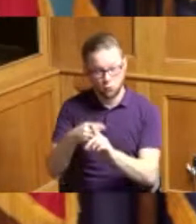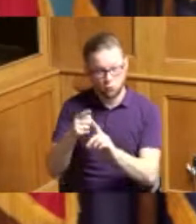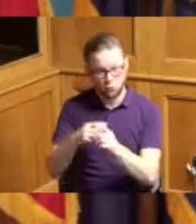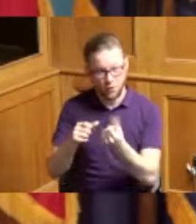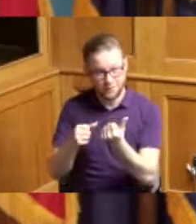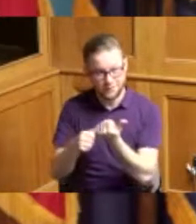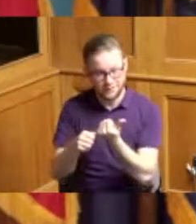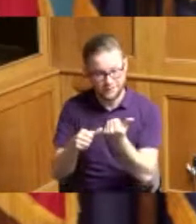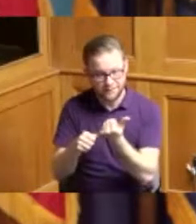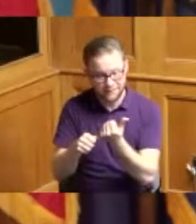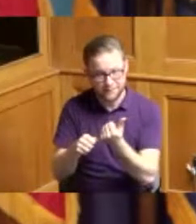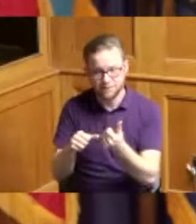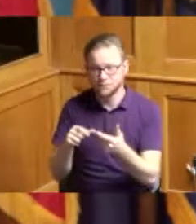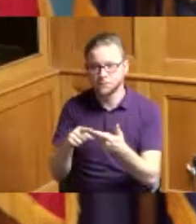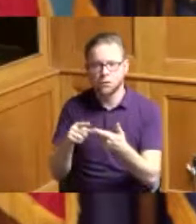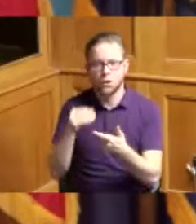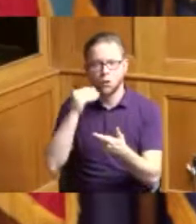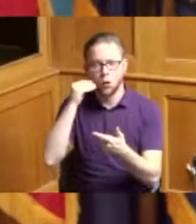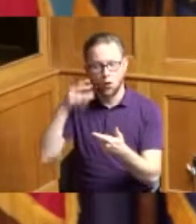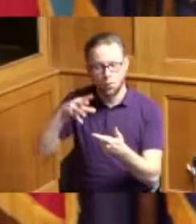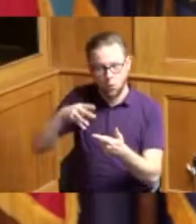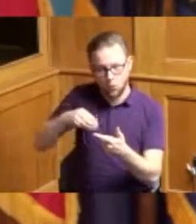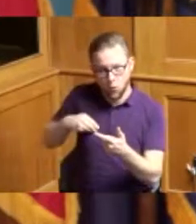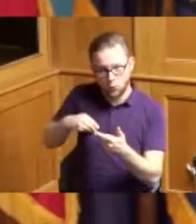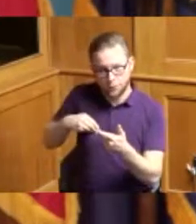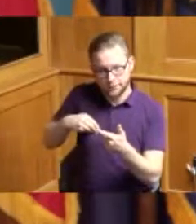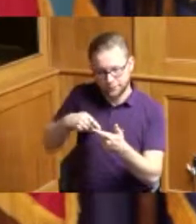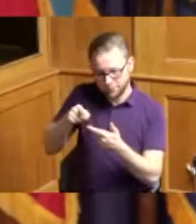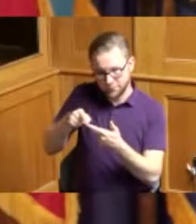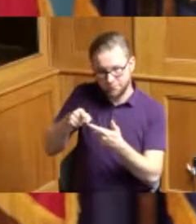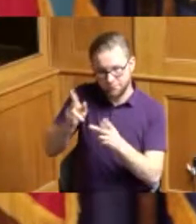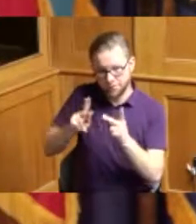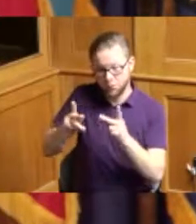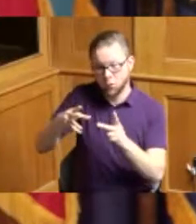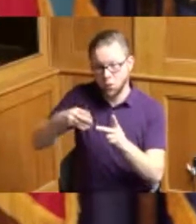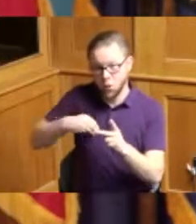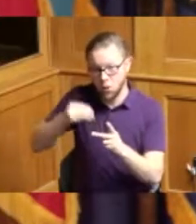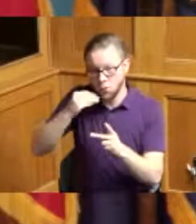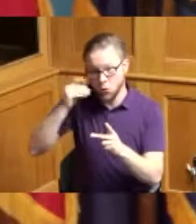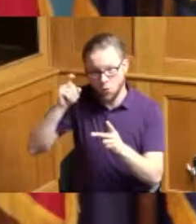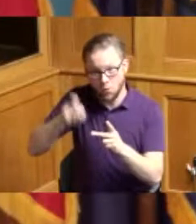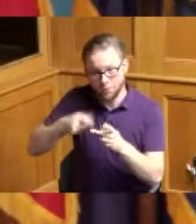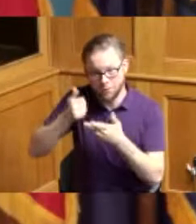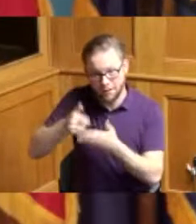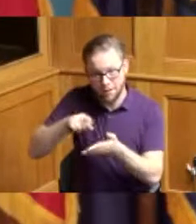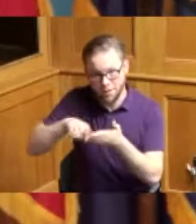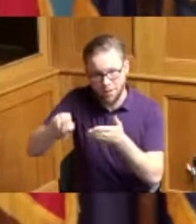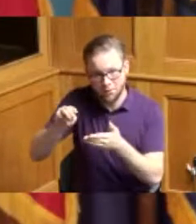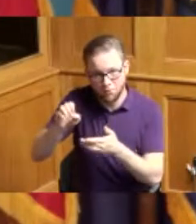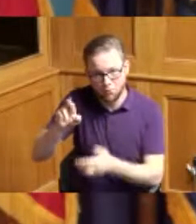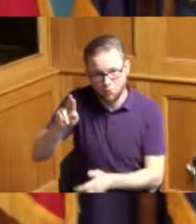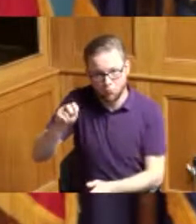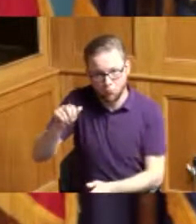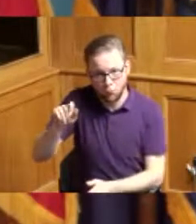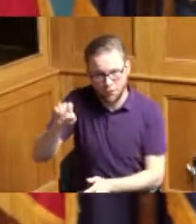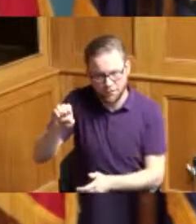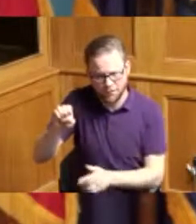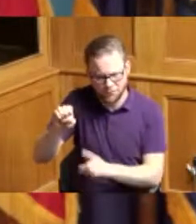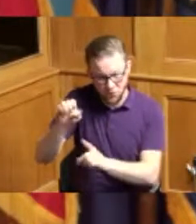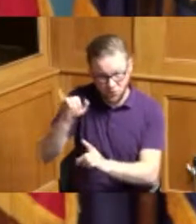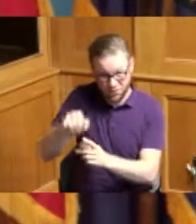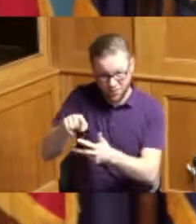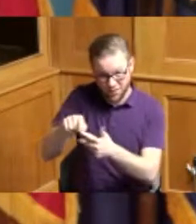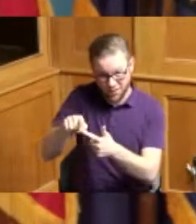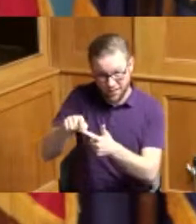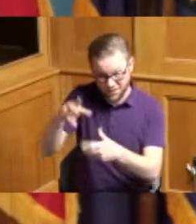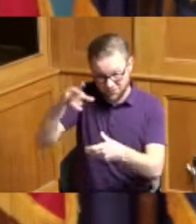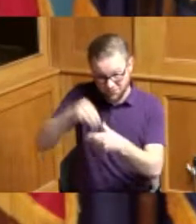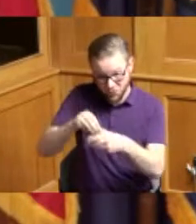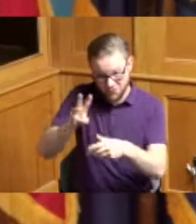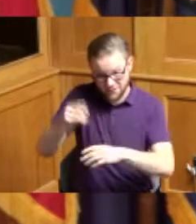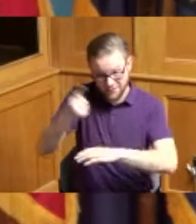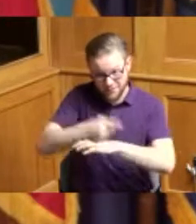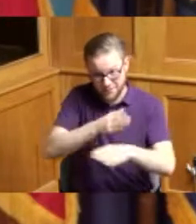we got the home ownership piece that we've added and is that part of the 60-day plan too as you